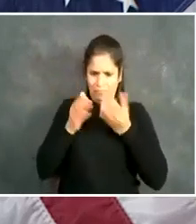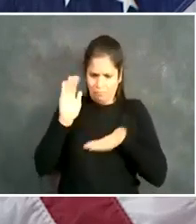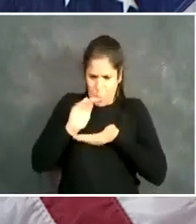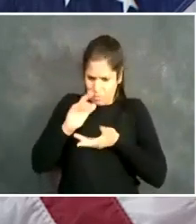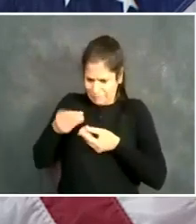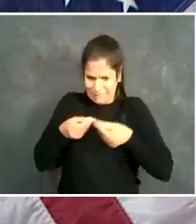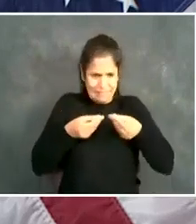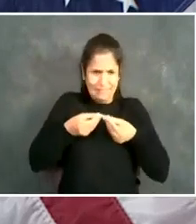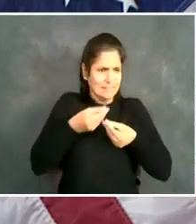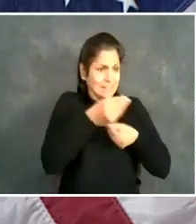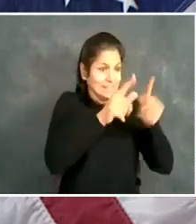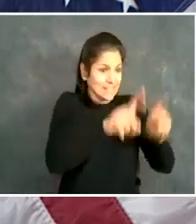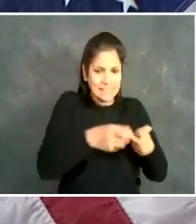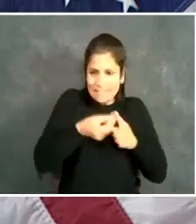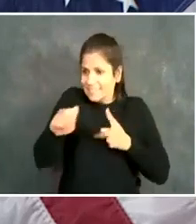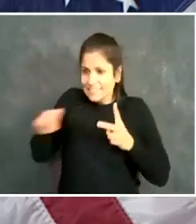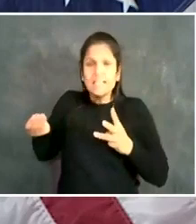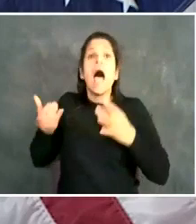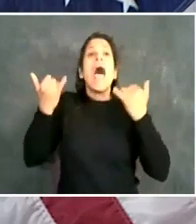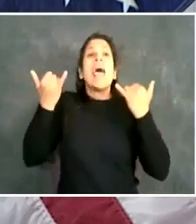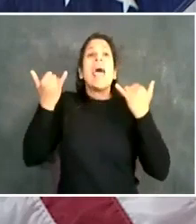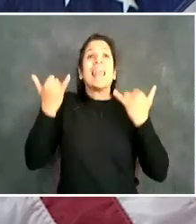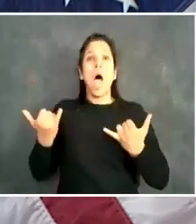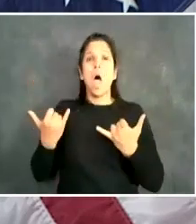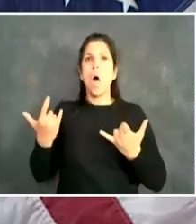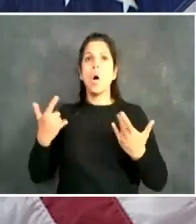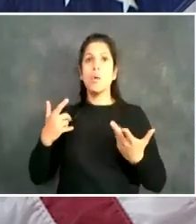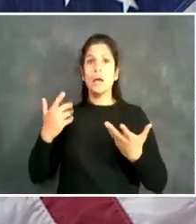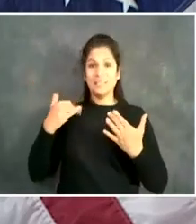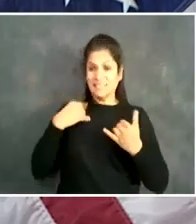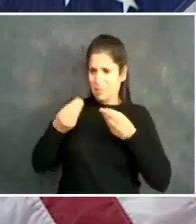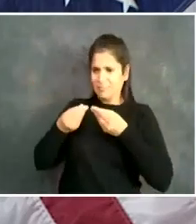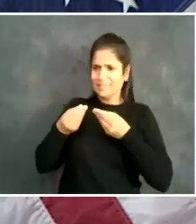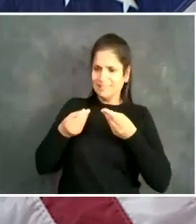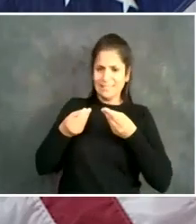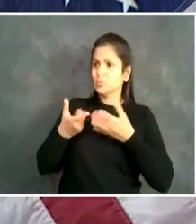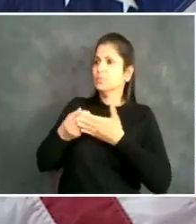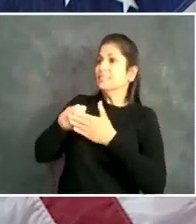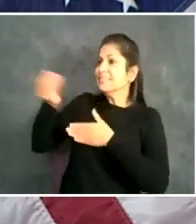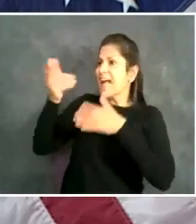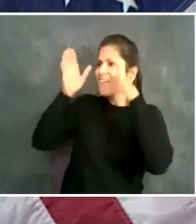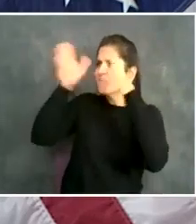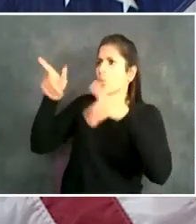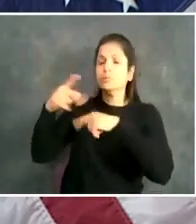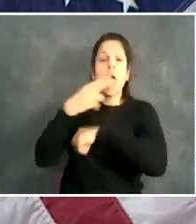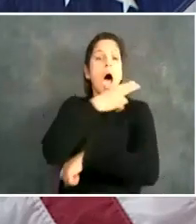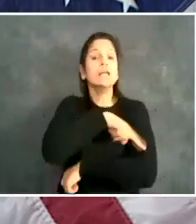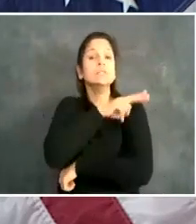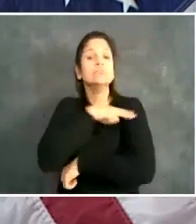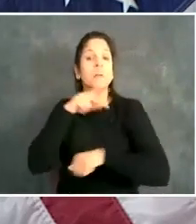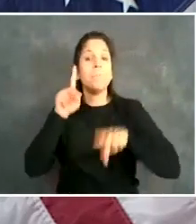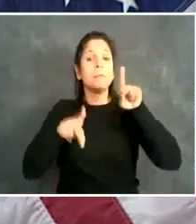WE ONCE HAD ALMOST NO TESTING